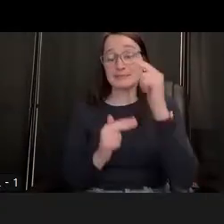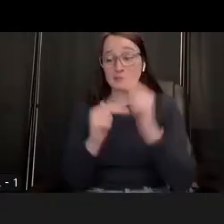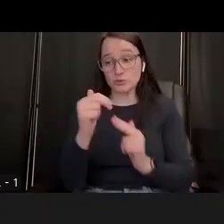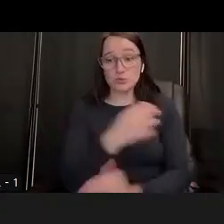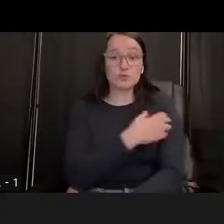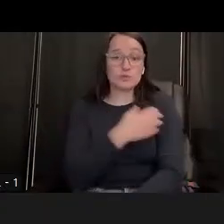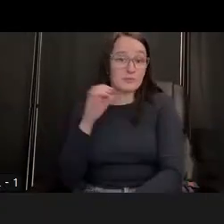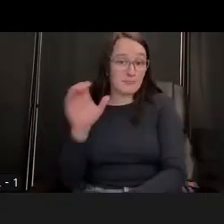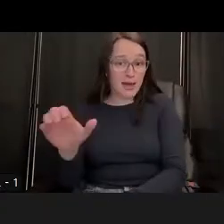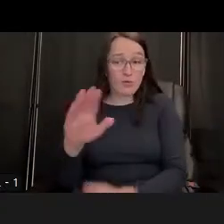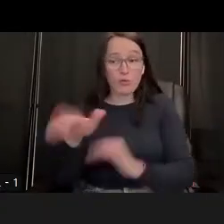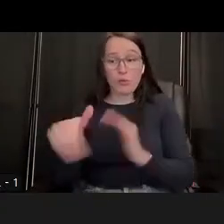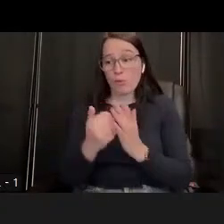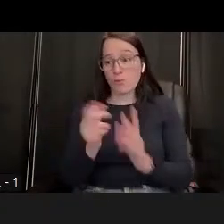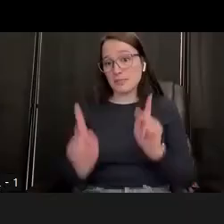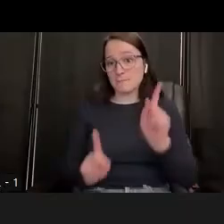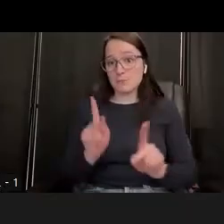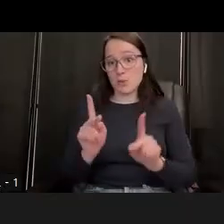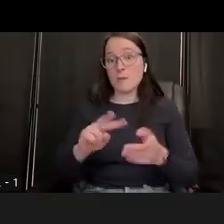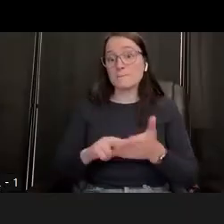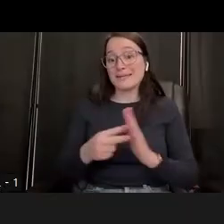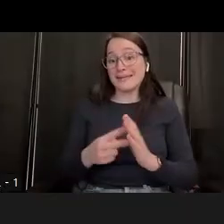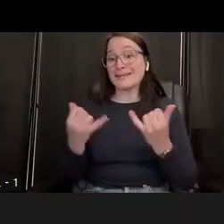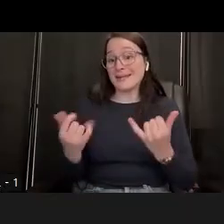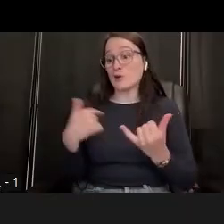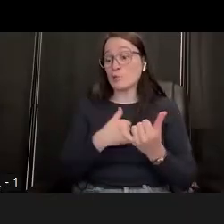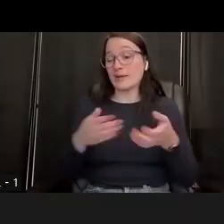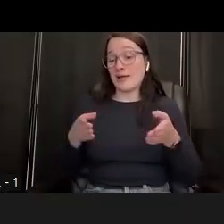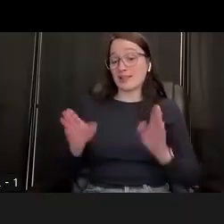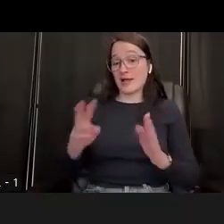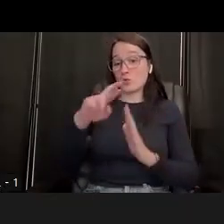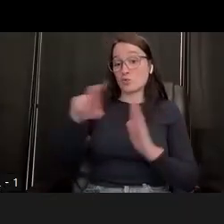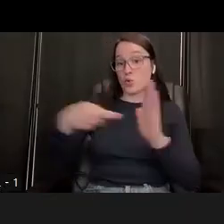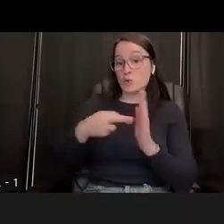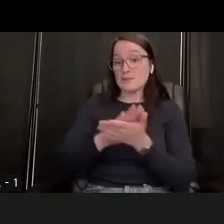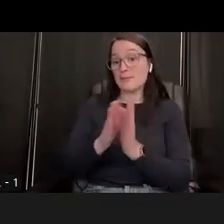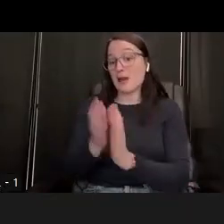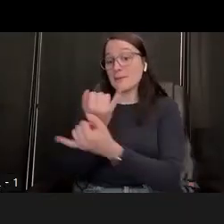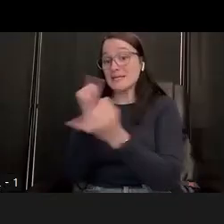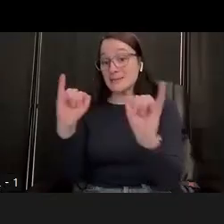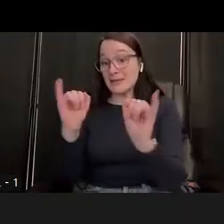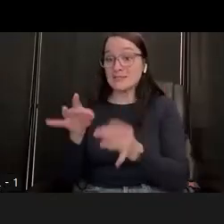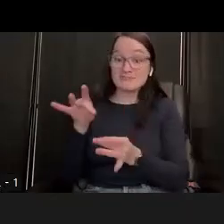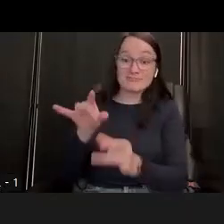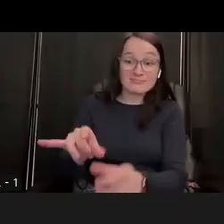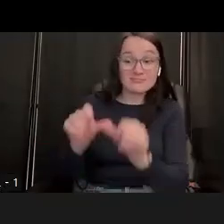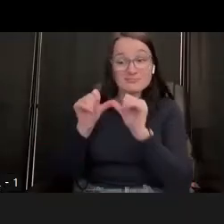We enable roles to be performed independently, consistently and safely. And we make supported